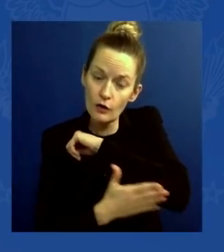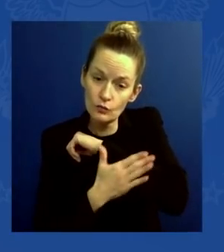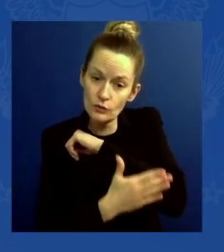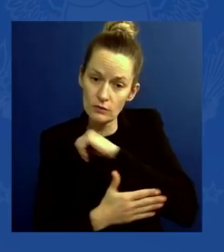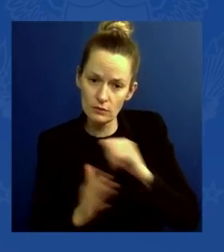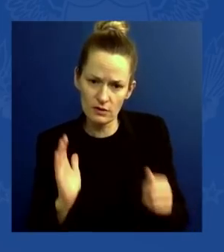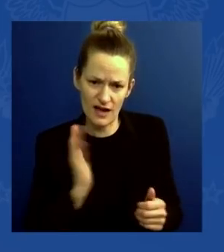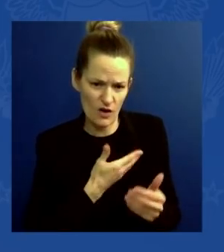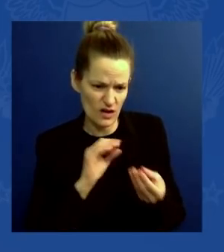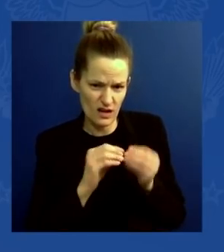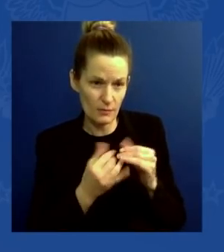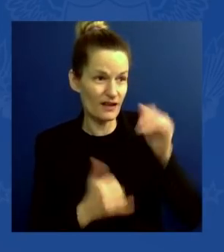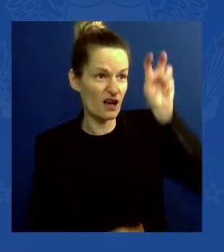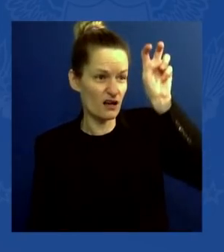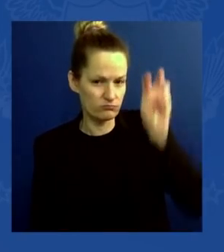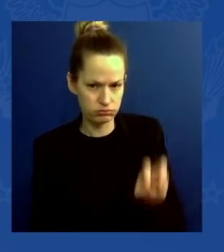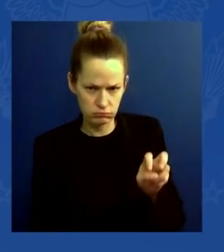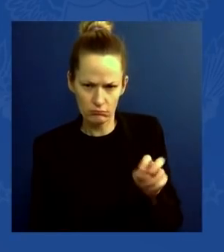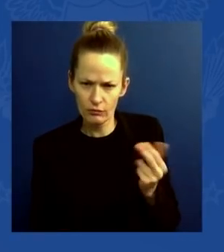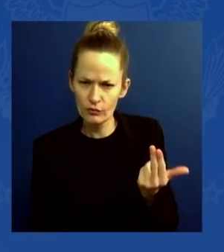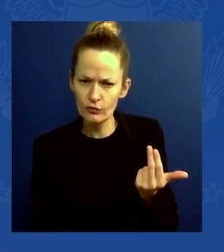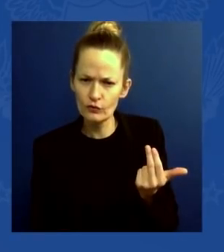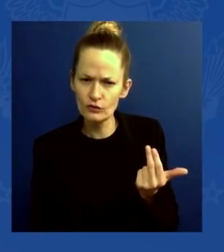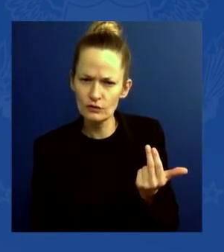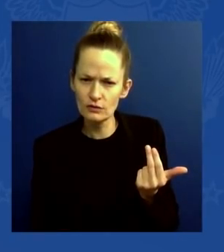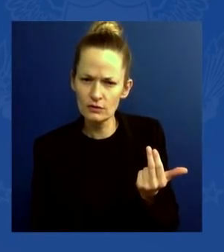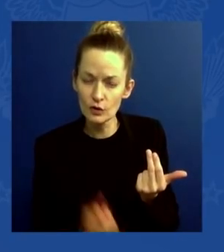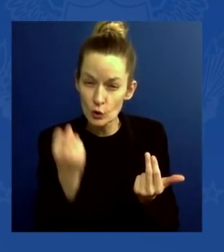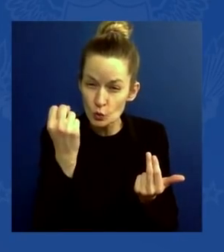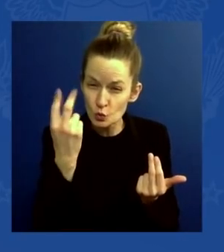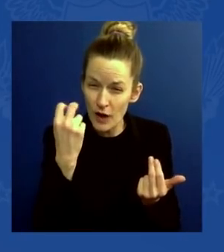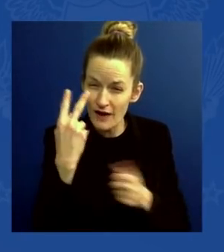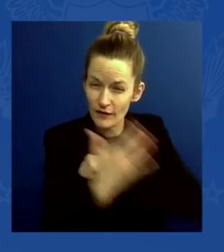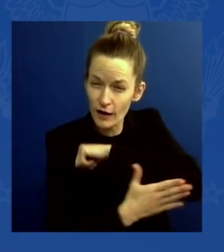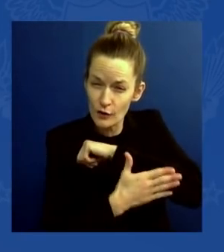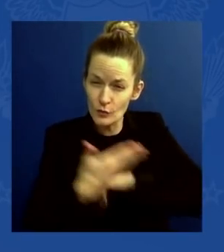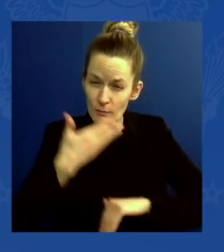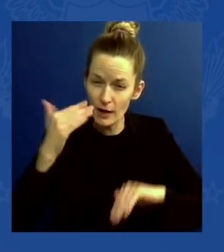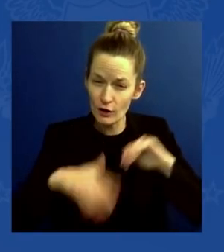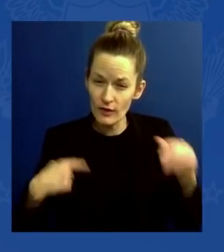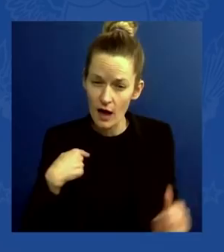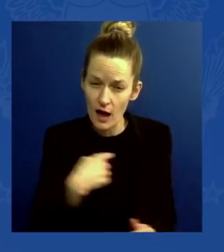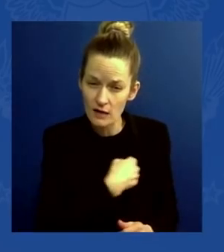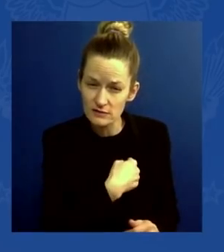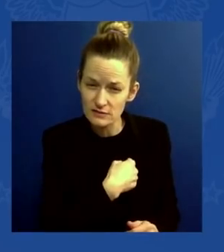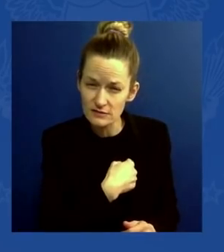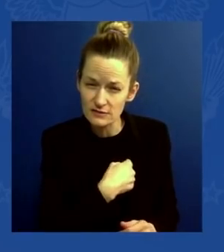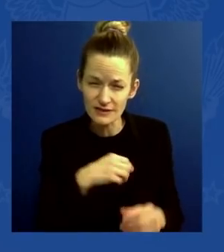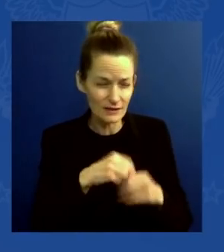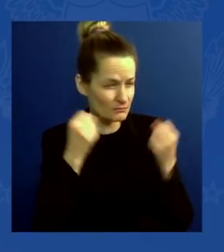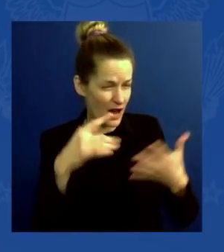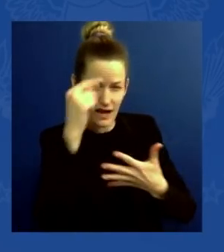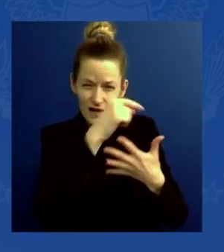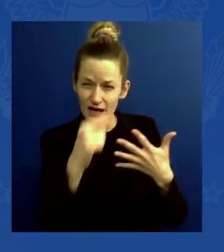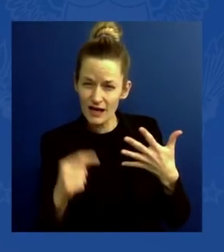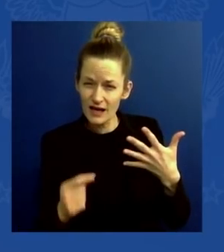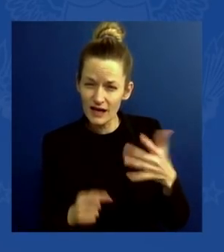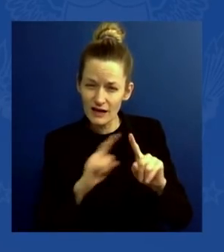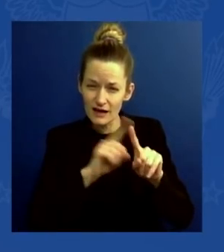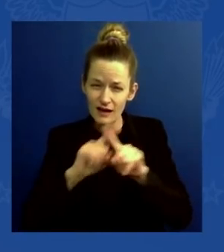We used to lead the world in educational achievement. Now the Organization for Economic Cooperation and Development -- the OECD --